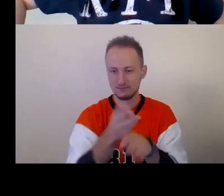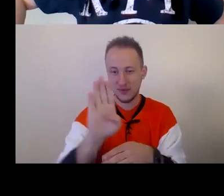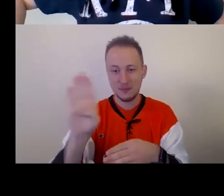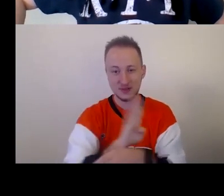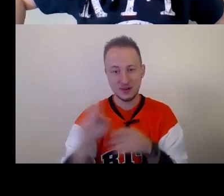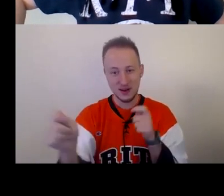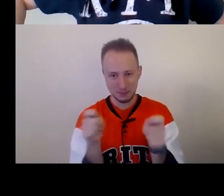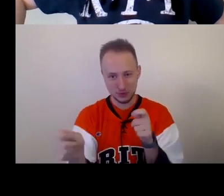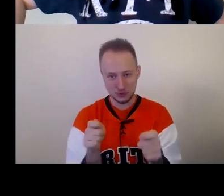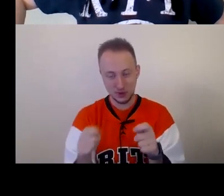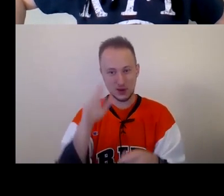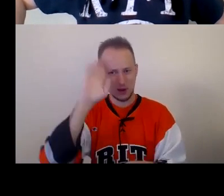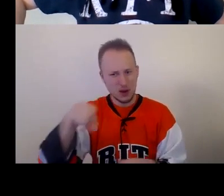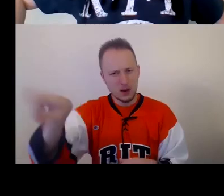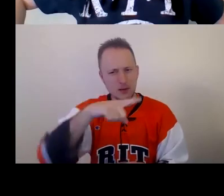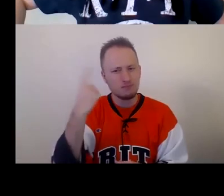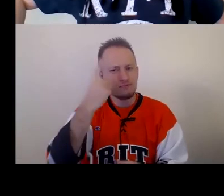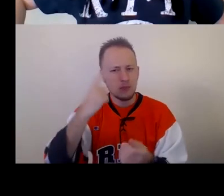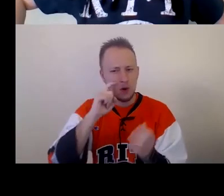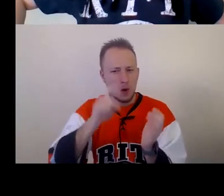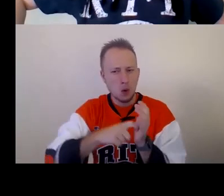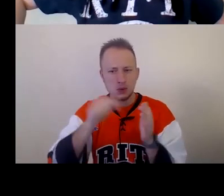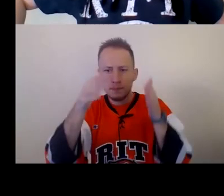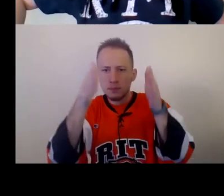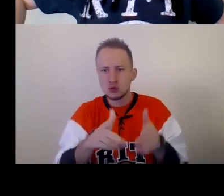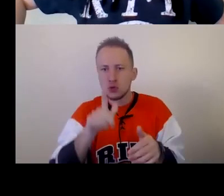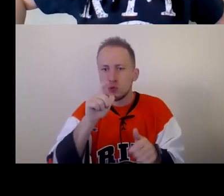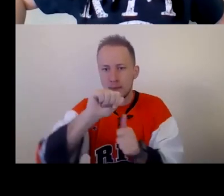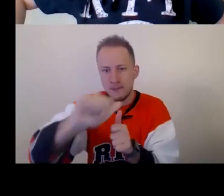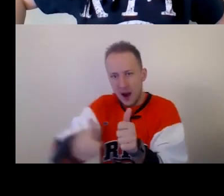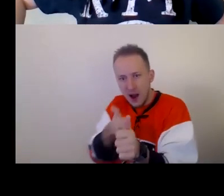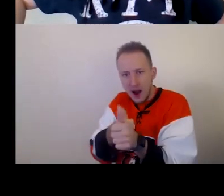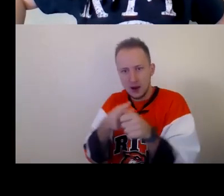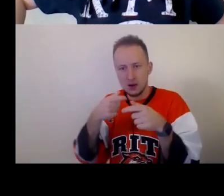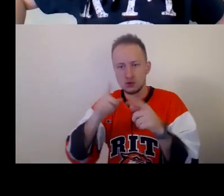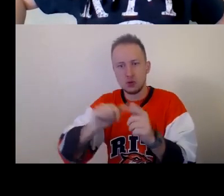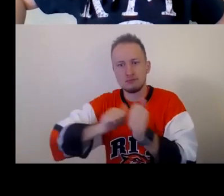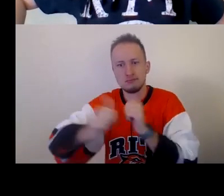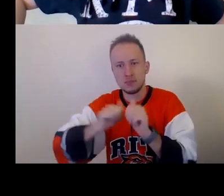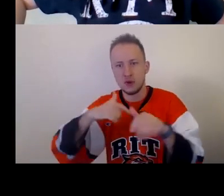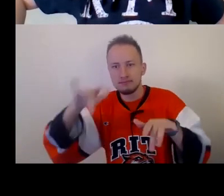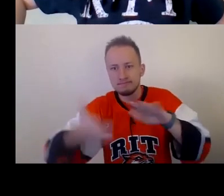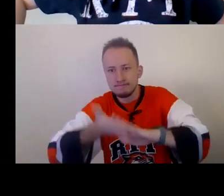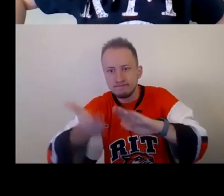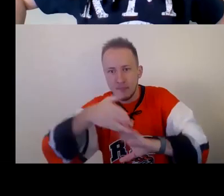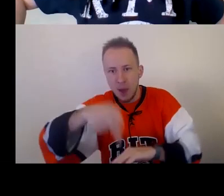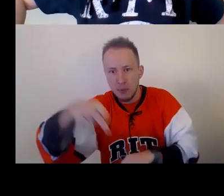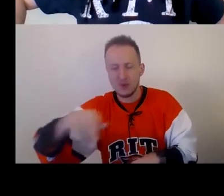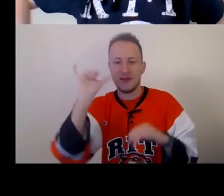majoring in business administration. And some of you might notice that I was the person behind the scenes for the competition.